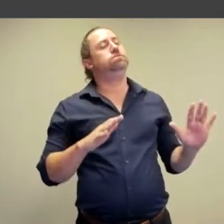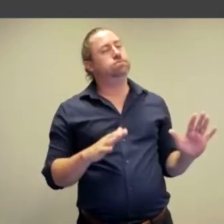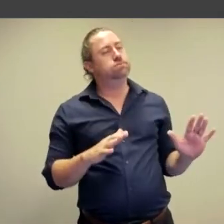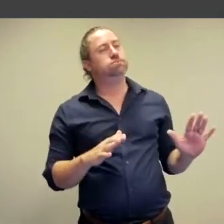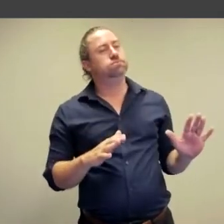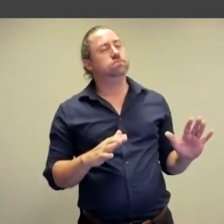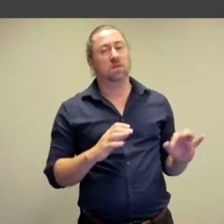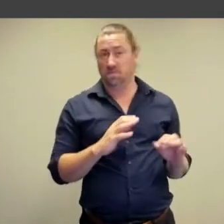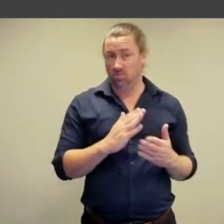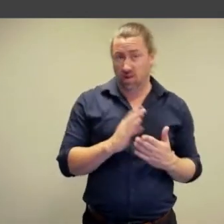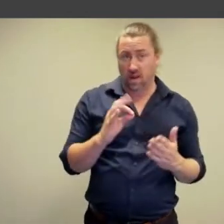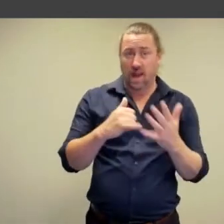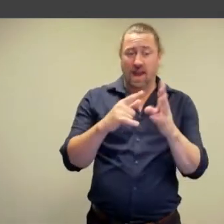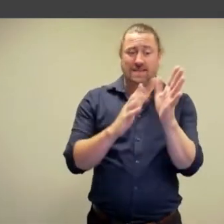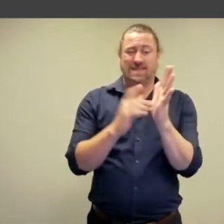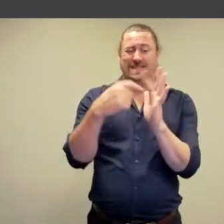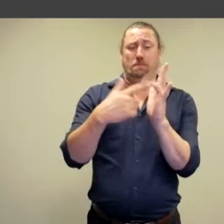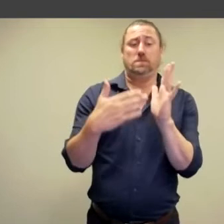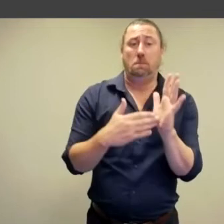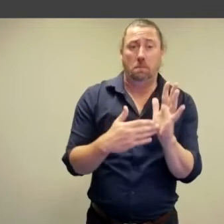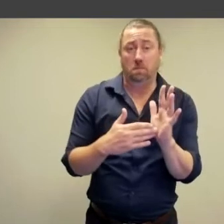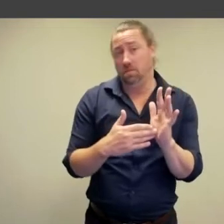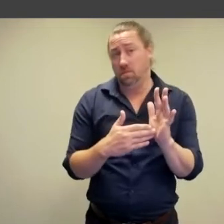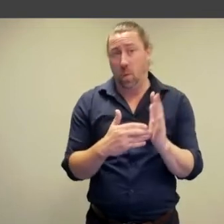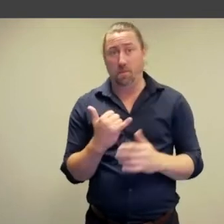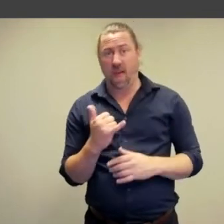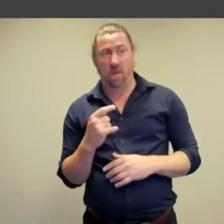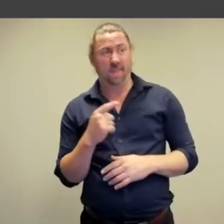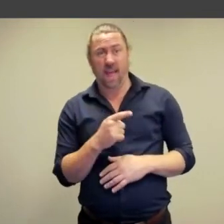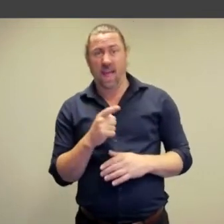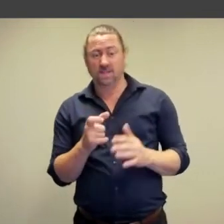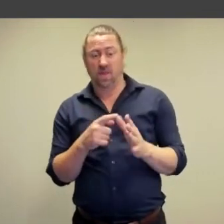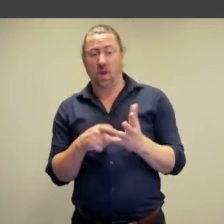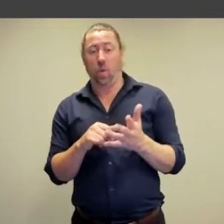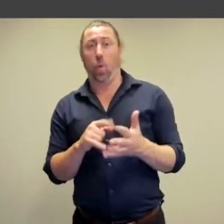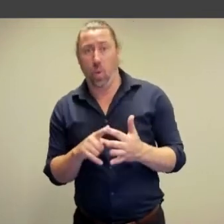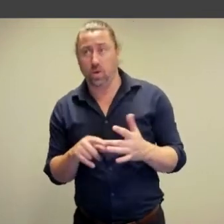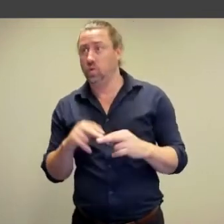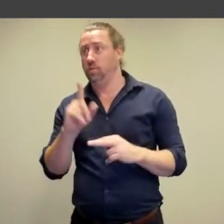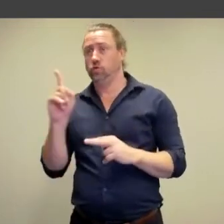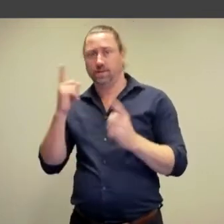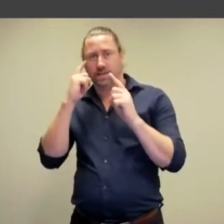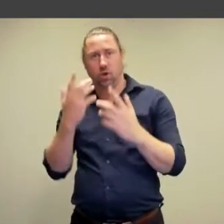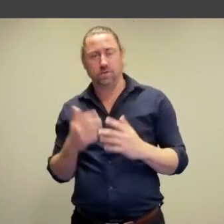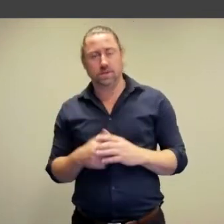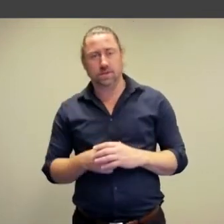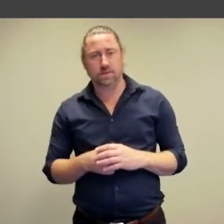a symptom and even worse maybe it's